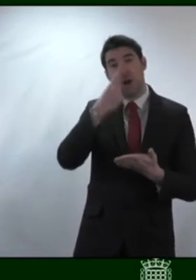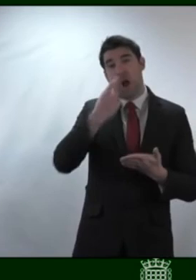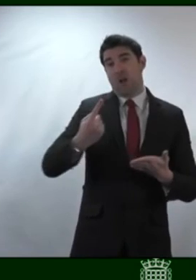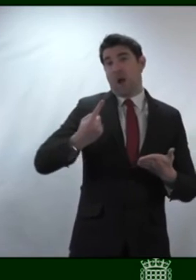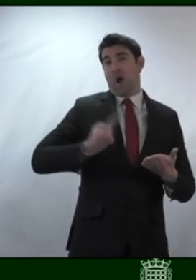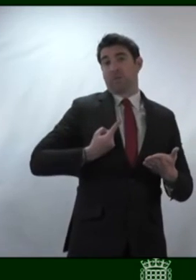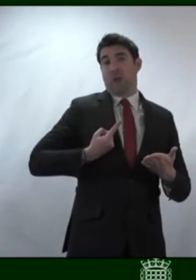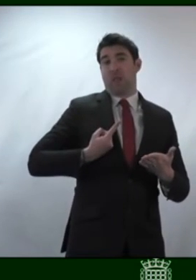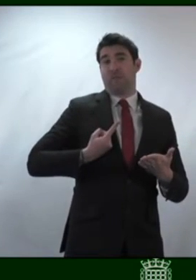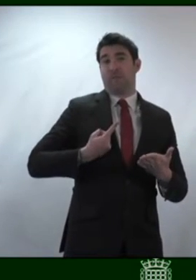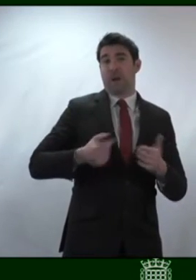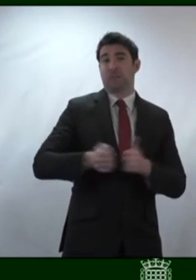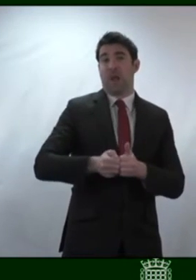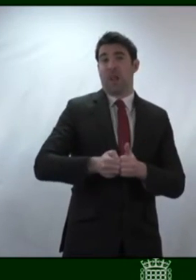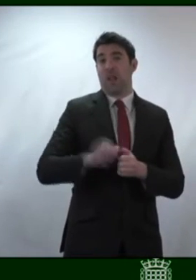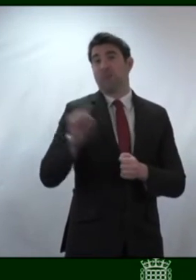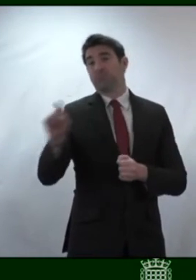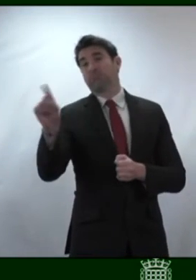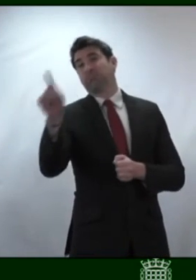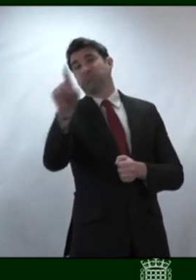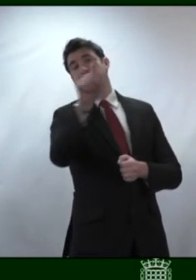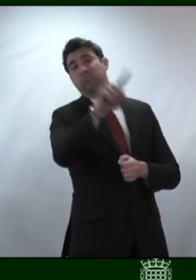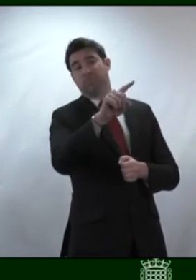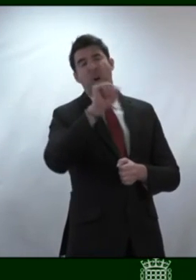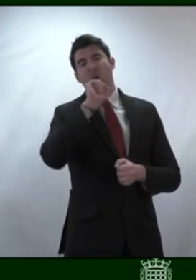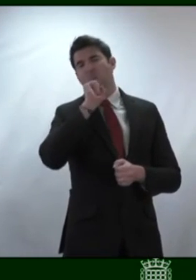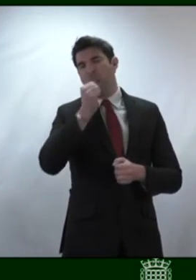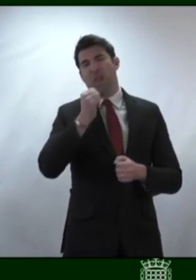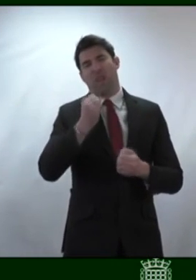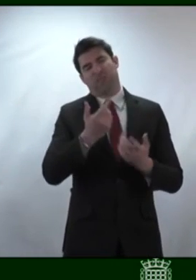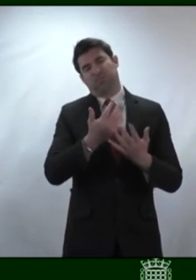attractive place for investment for business and for enterprise around the world and,